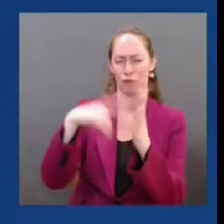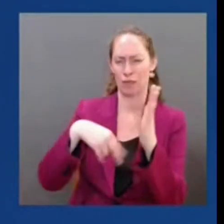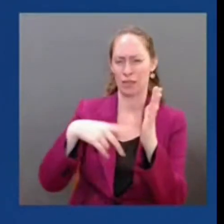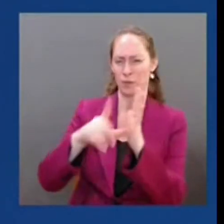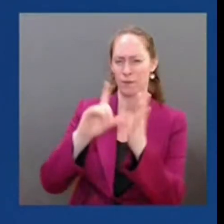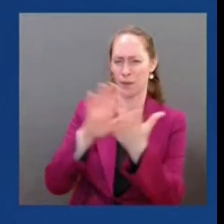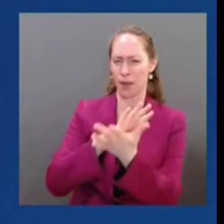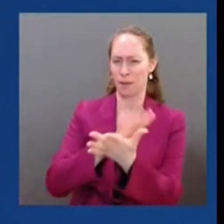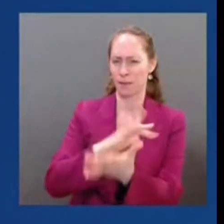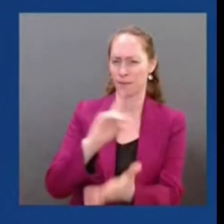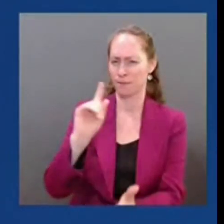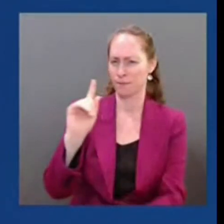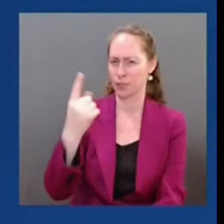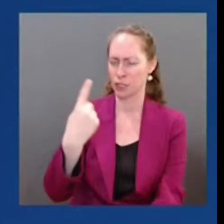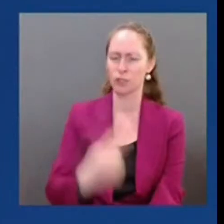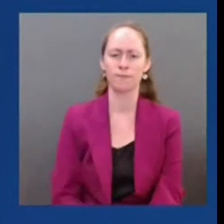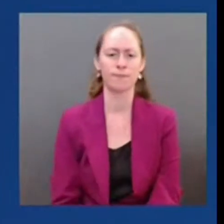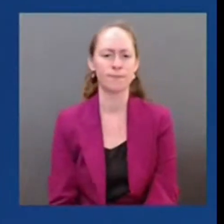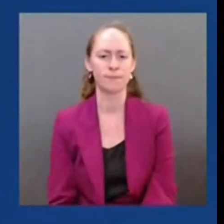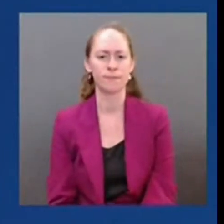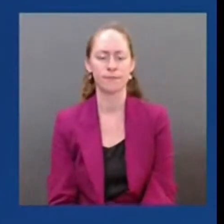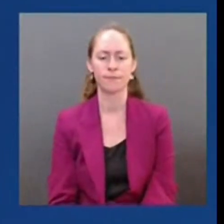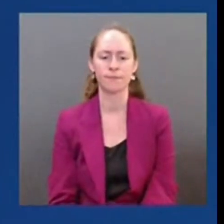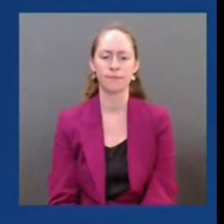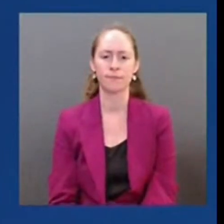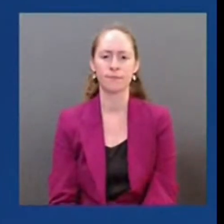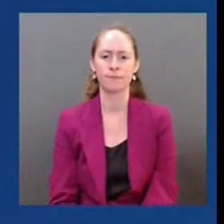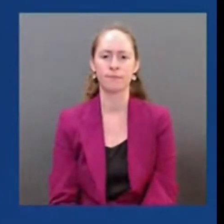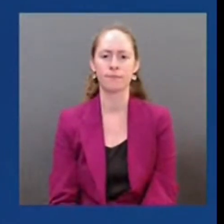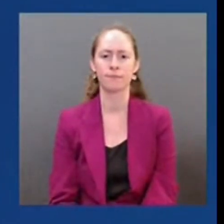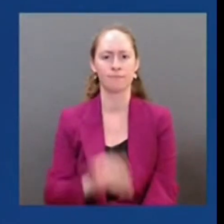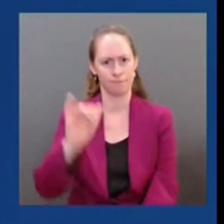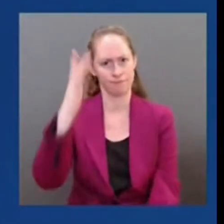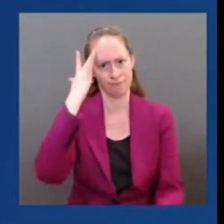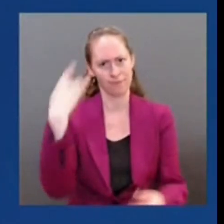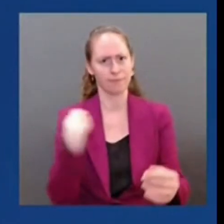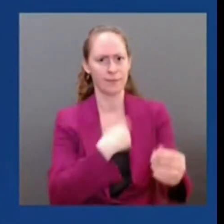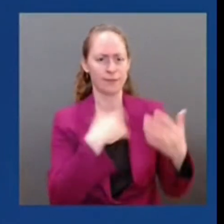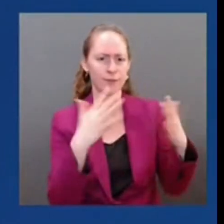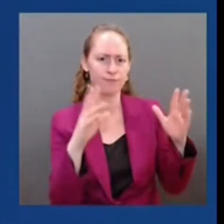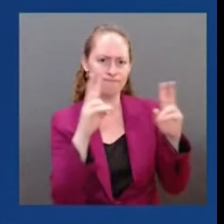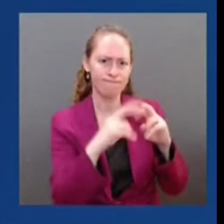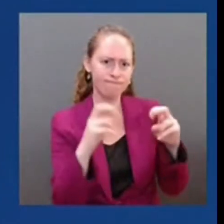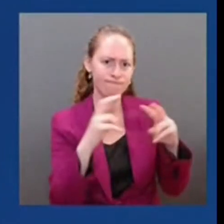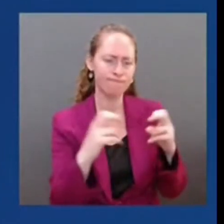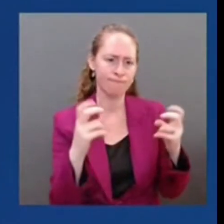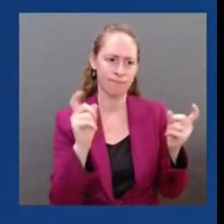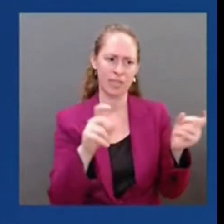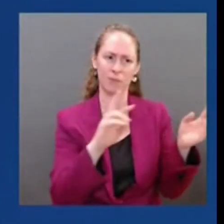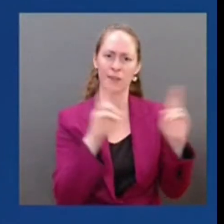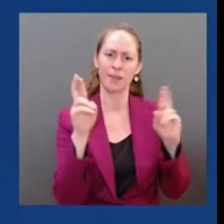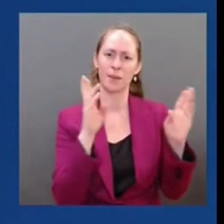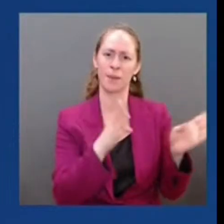PHENOMENON. I HAVEN'T SEEN THAT PARTICULAR PAPER, BUT THAT'S EXACTLY THE